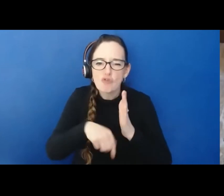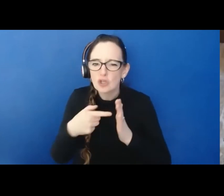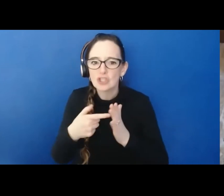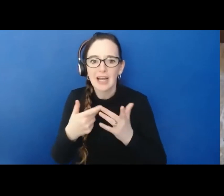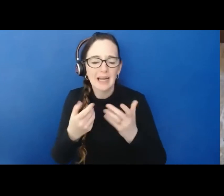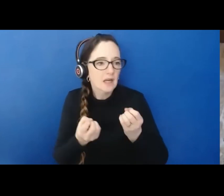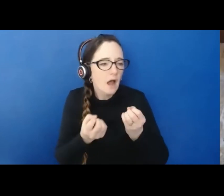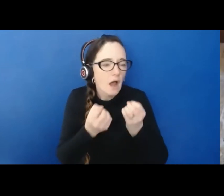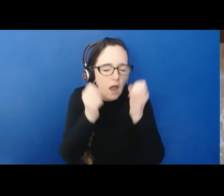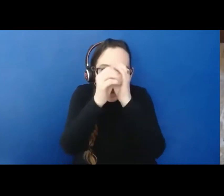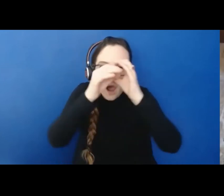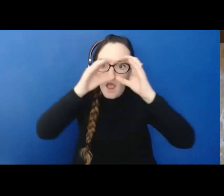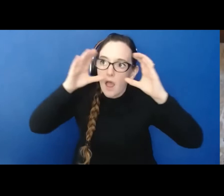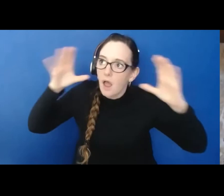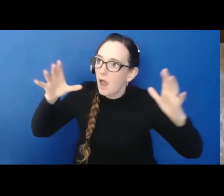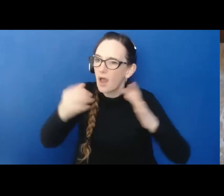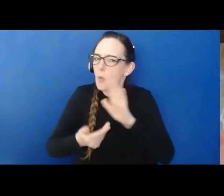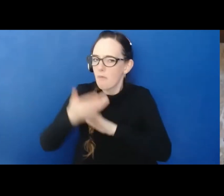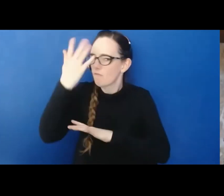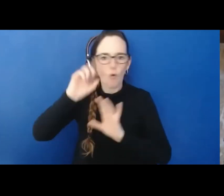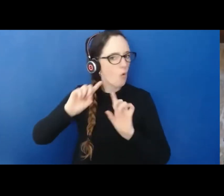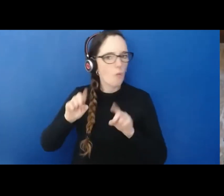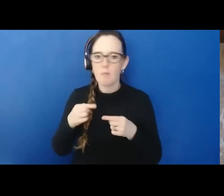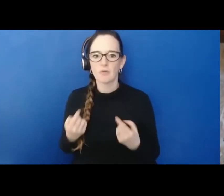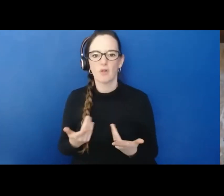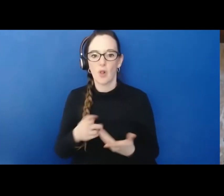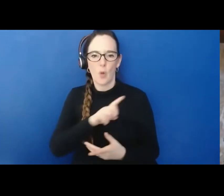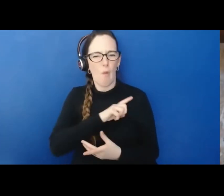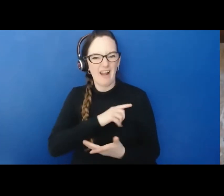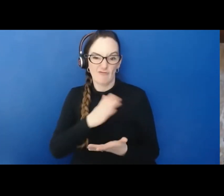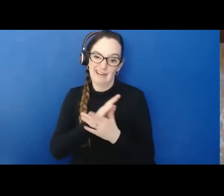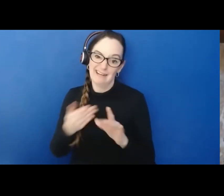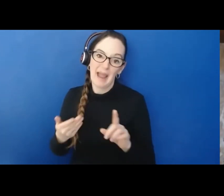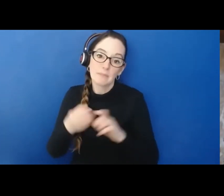facilitating and are making dreams true. When the pandemic started, suddenly we found